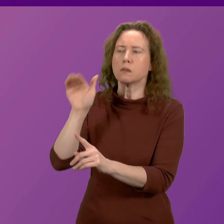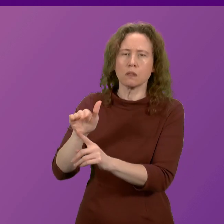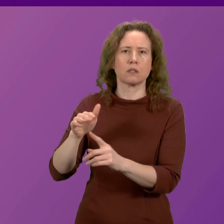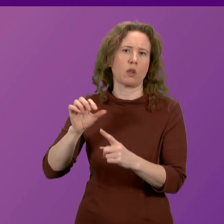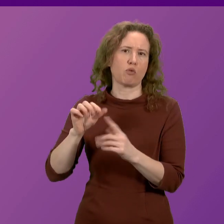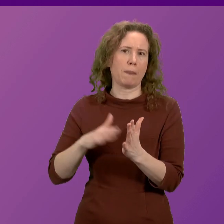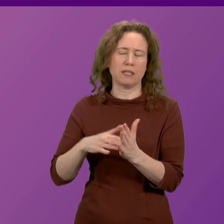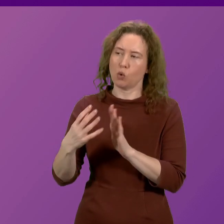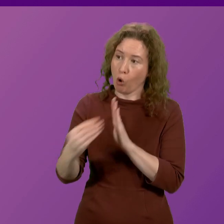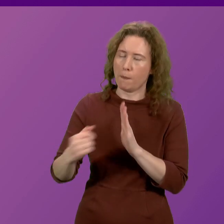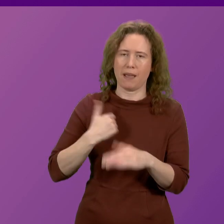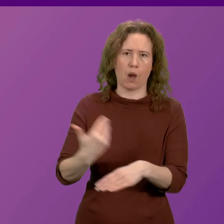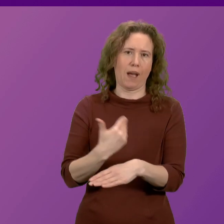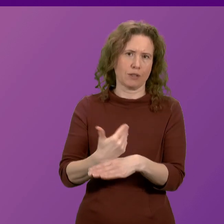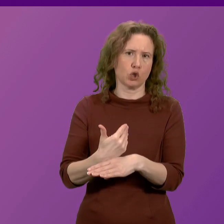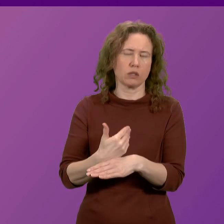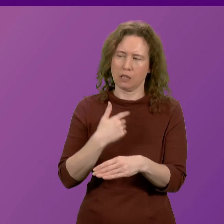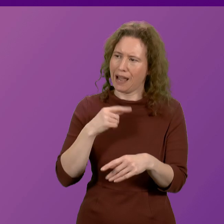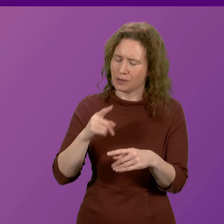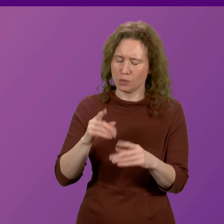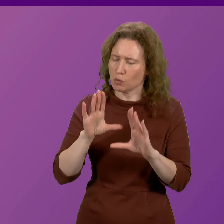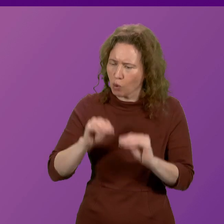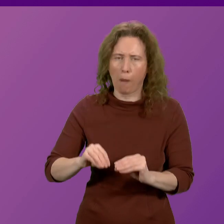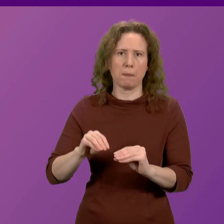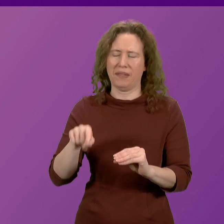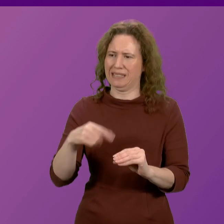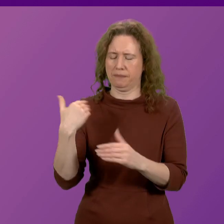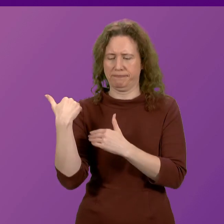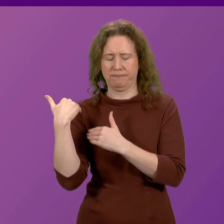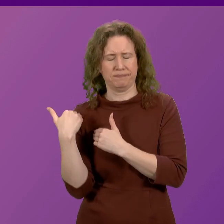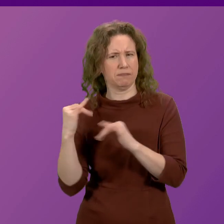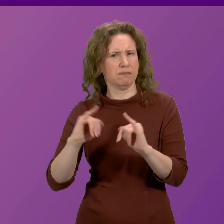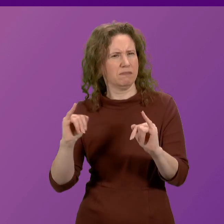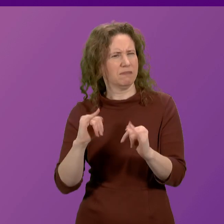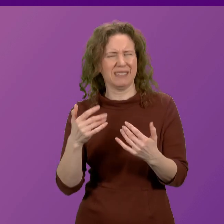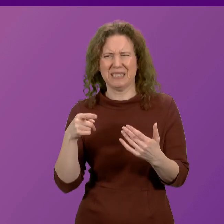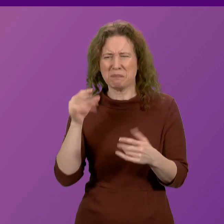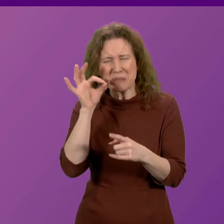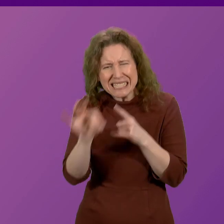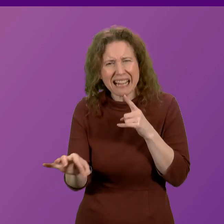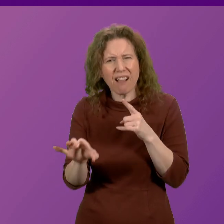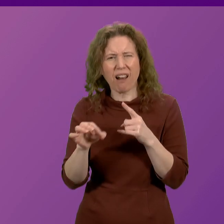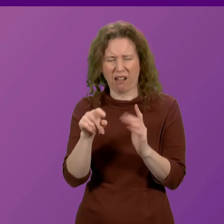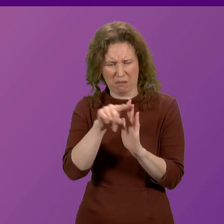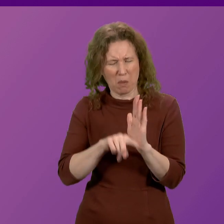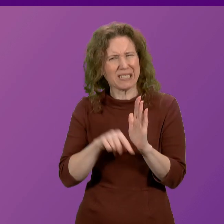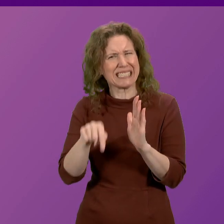similar action to relieve the burden of this particularly pernicious part of the welfare